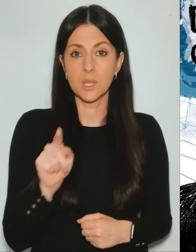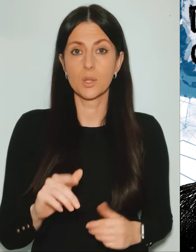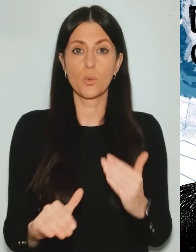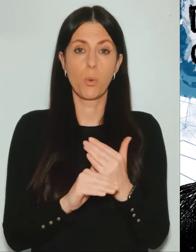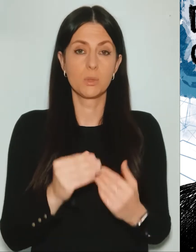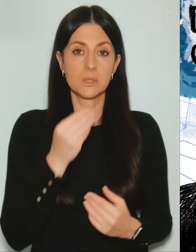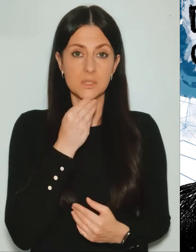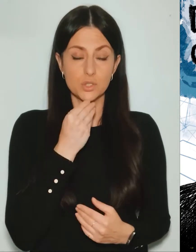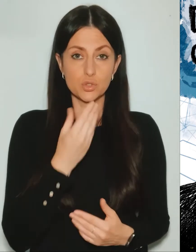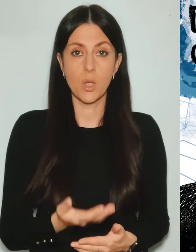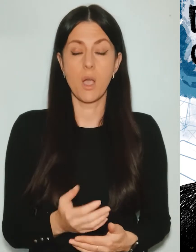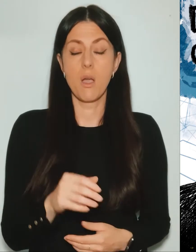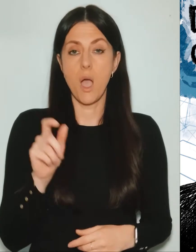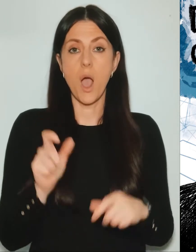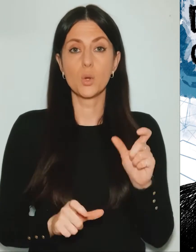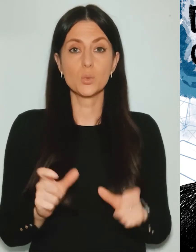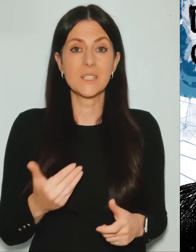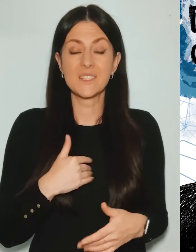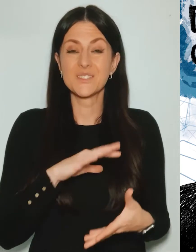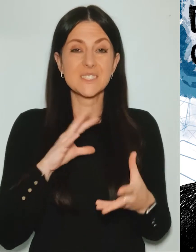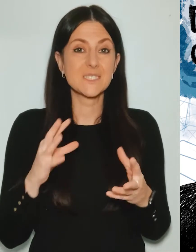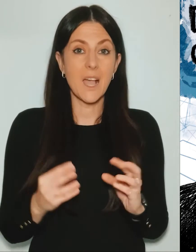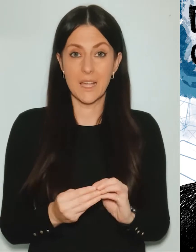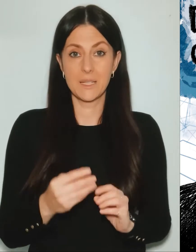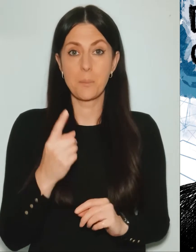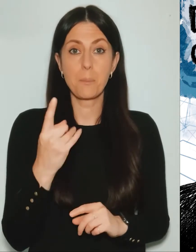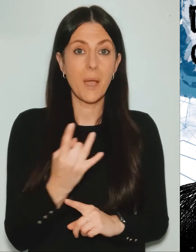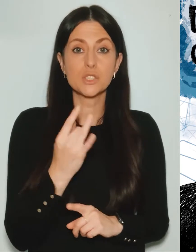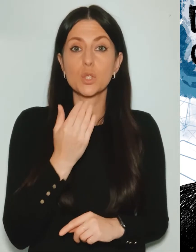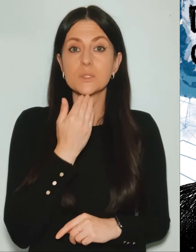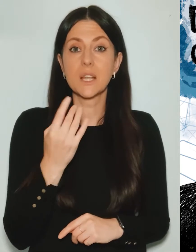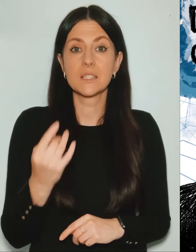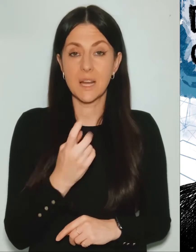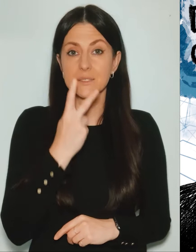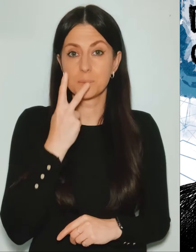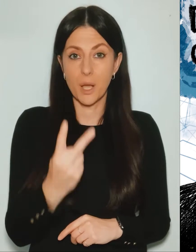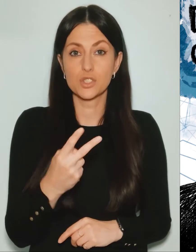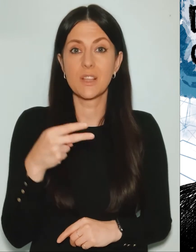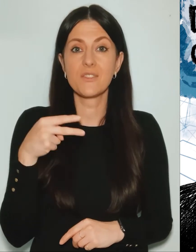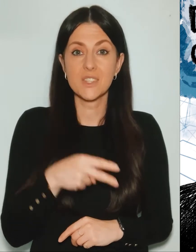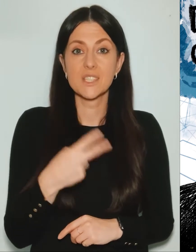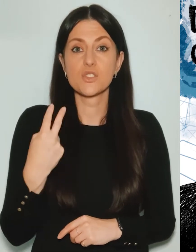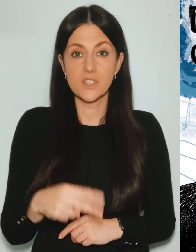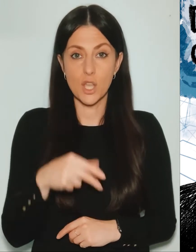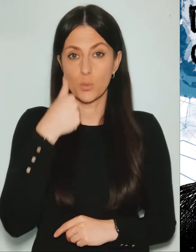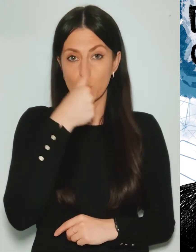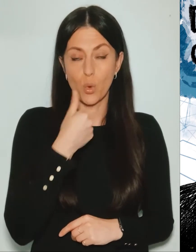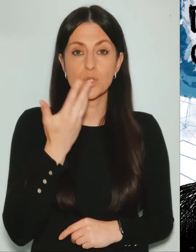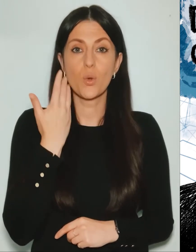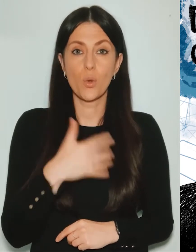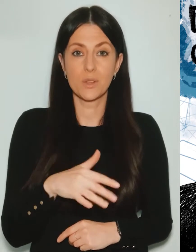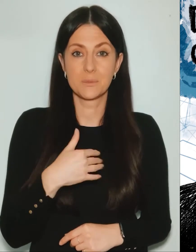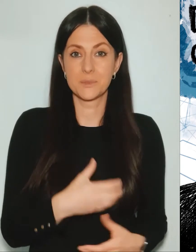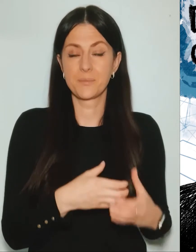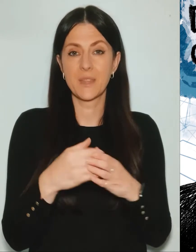and the people that I actually saw for the first and last time in 2020, during our trips to Kherson with INDIE TRIPS,